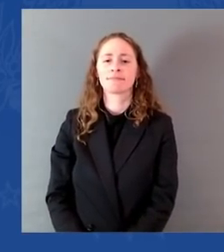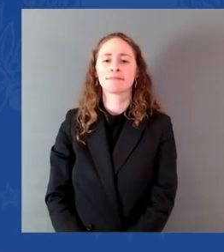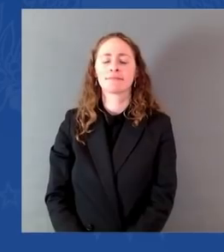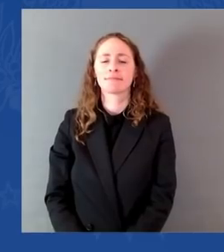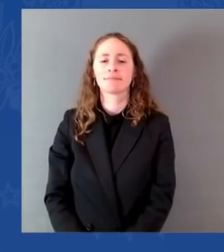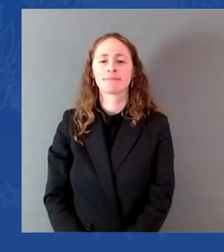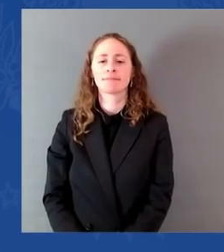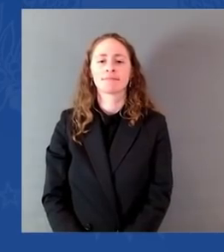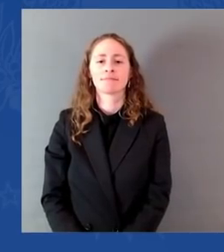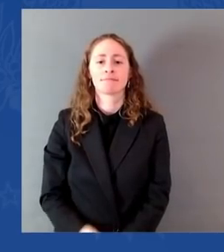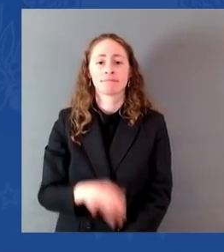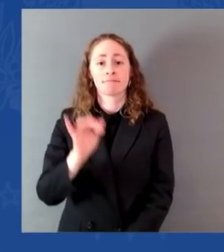That's 7 percent of your income.